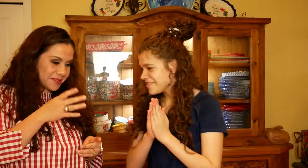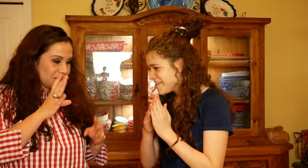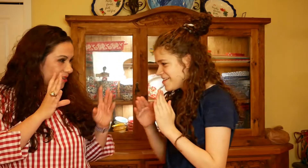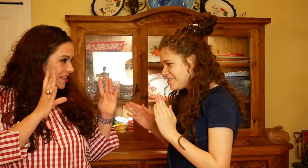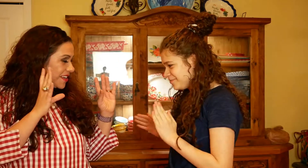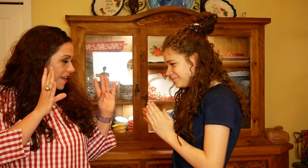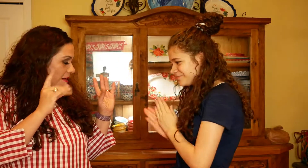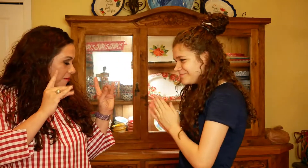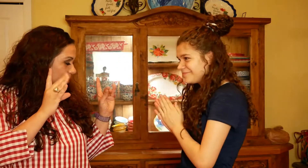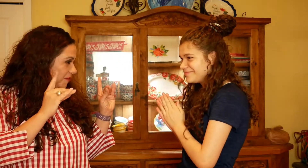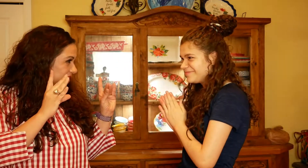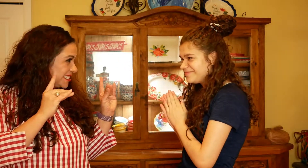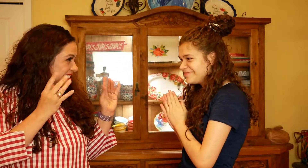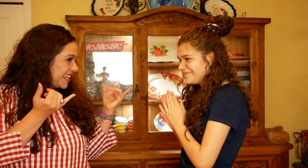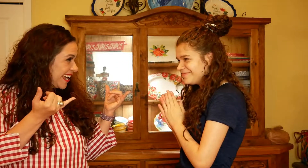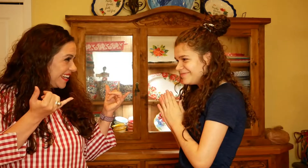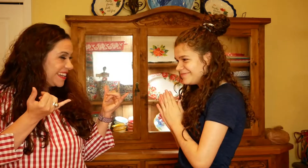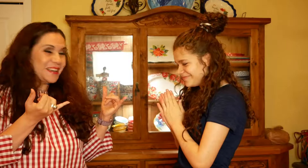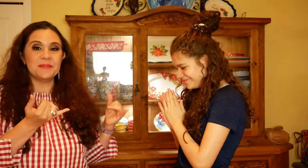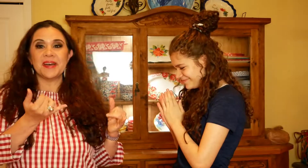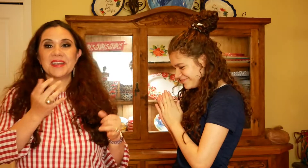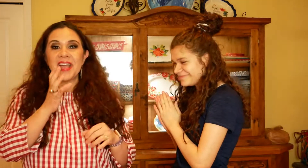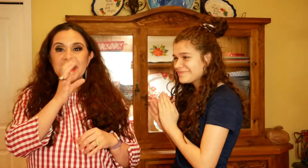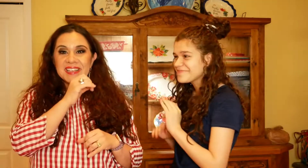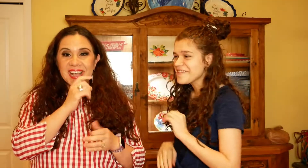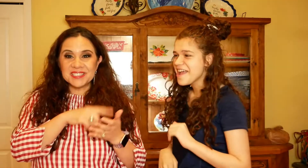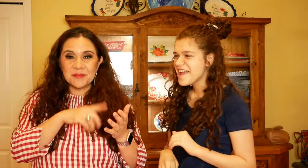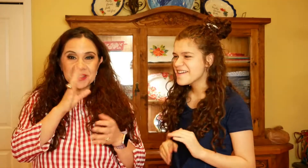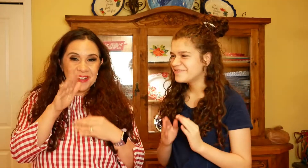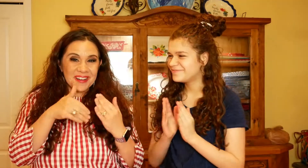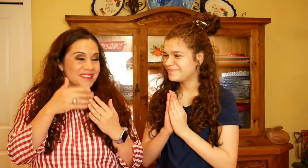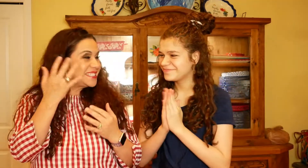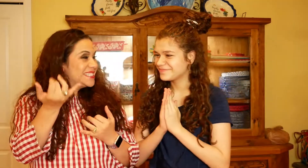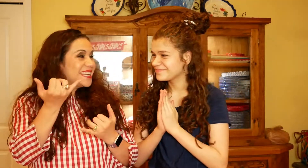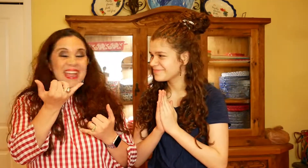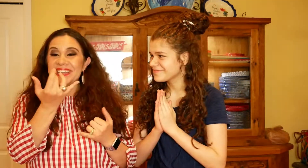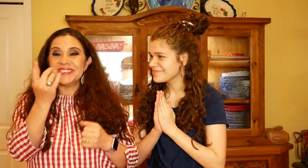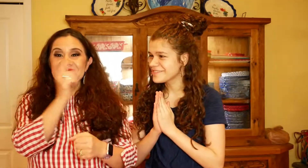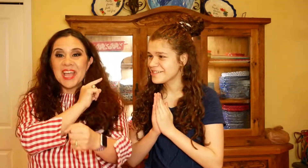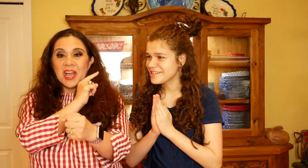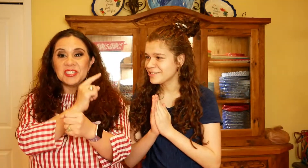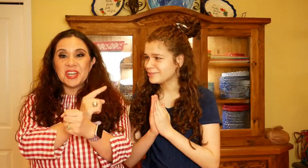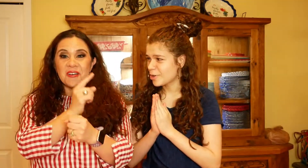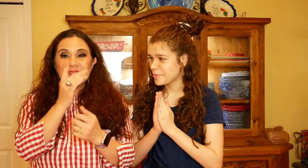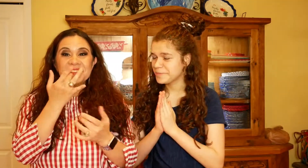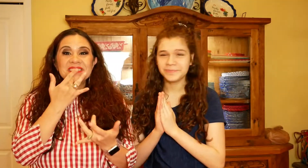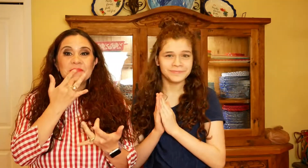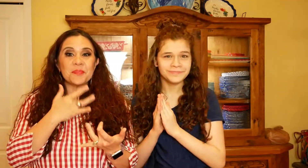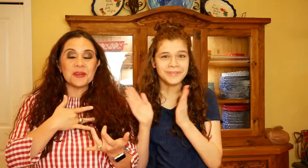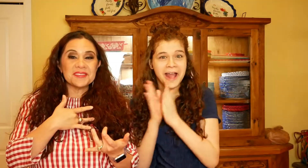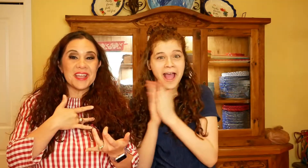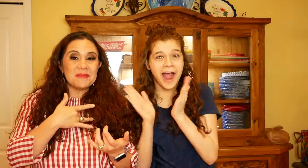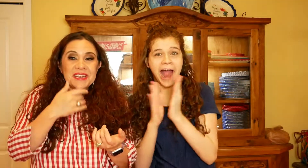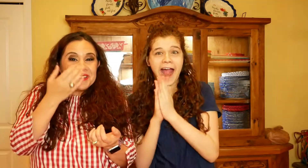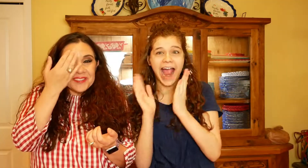they're already roughing today but guess what y'all today is tony's birthday we didn't even